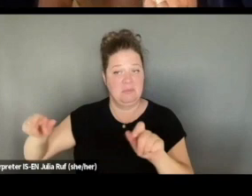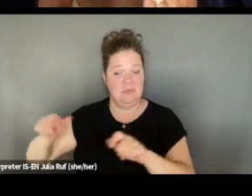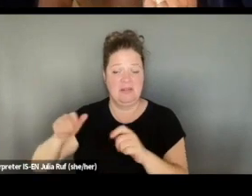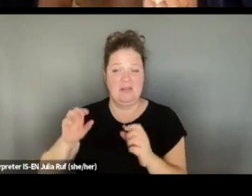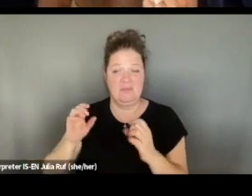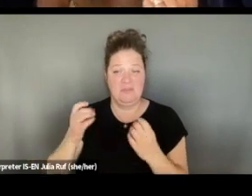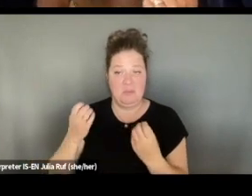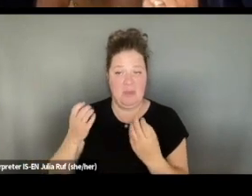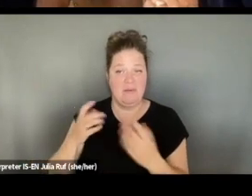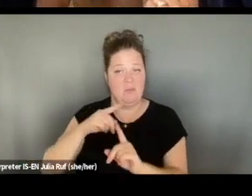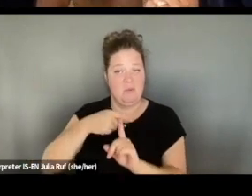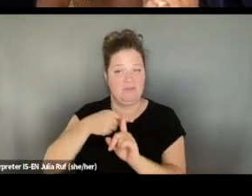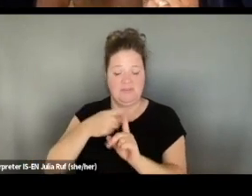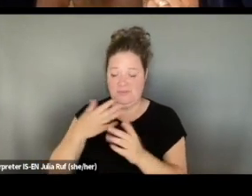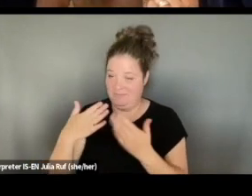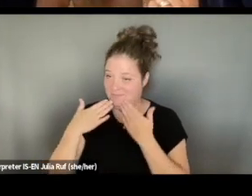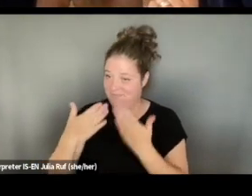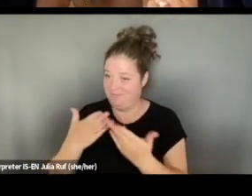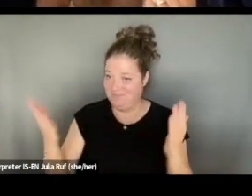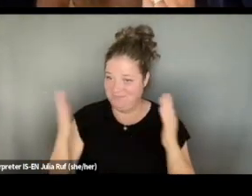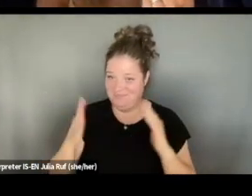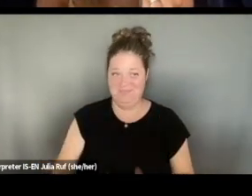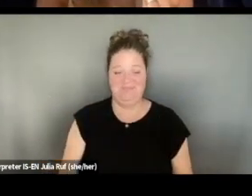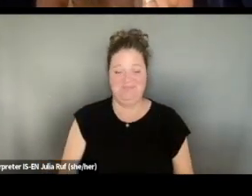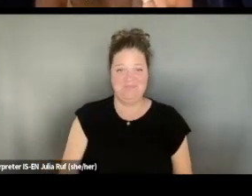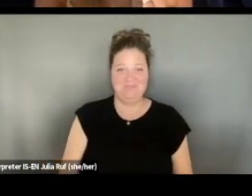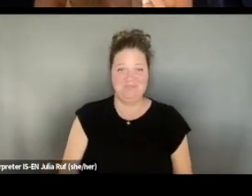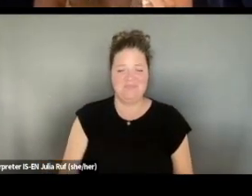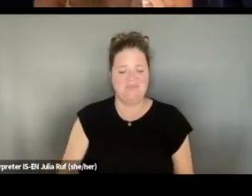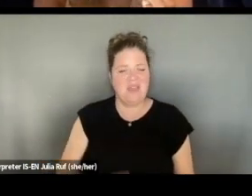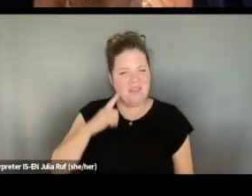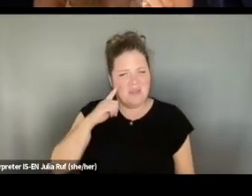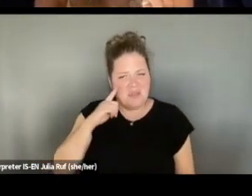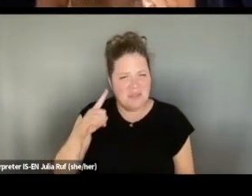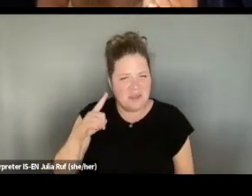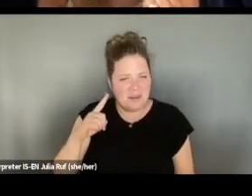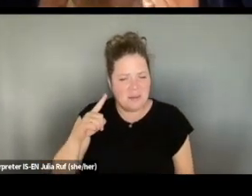a lot for that. And I believe we have another